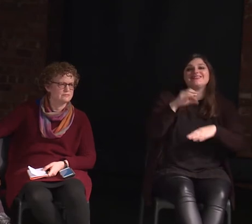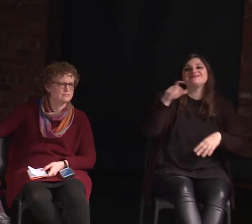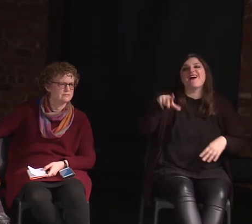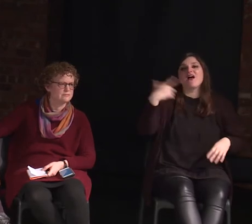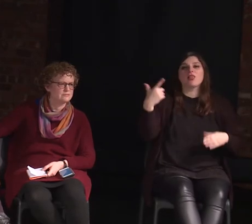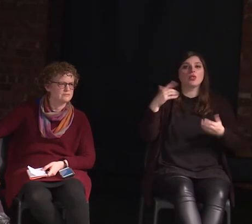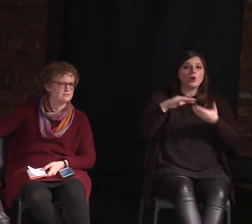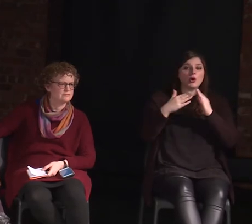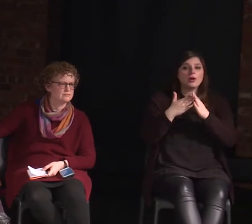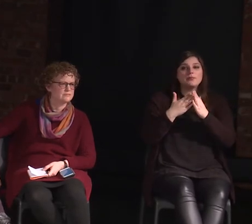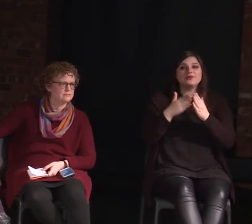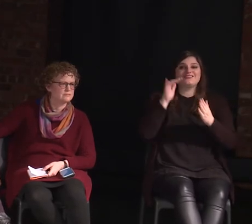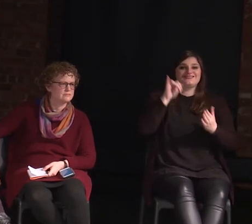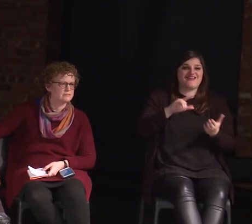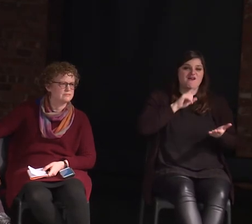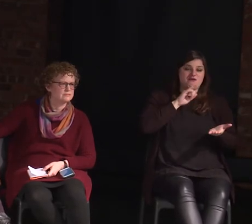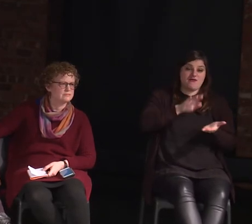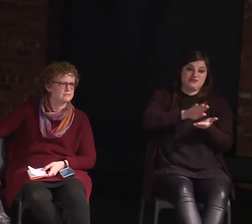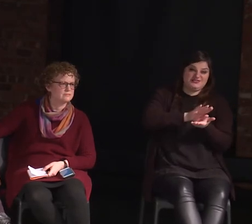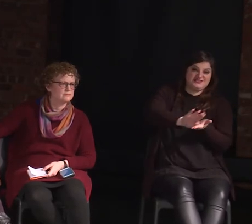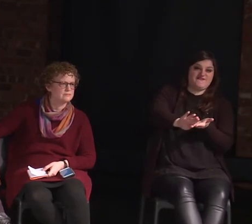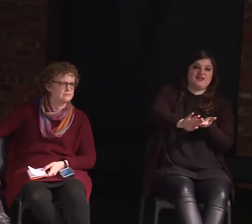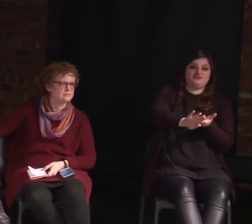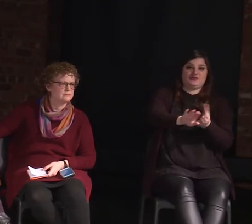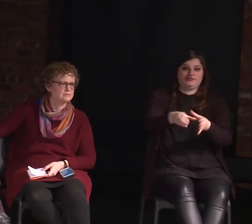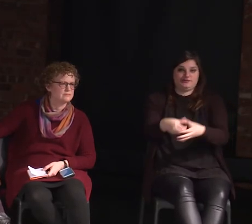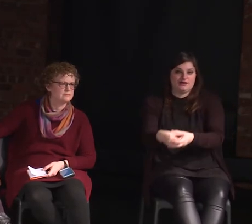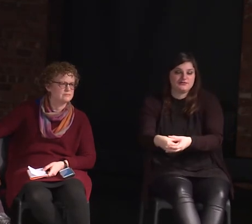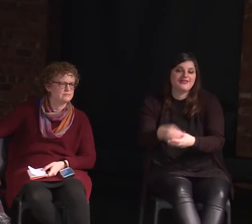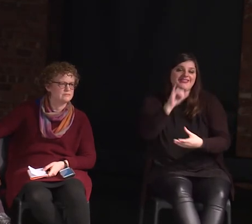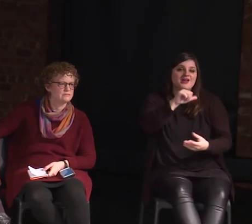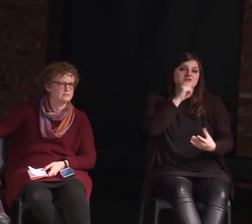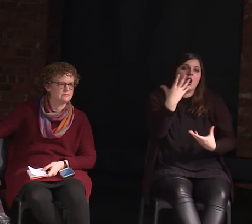that are disenfranchisers, again, outside of the mainstream.